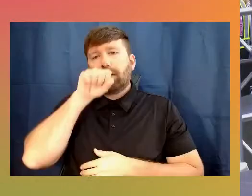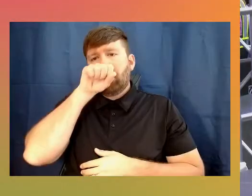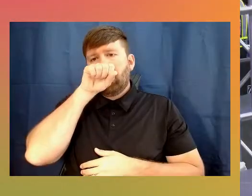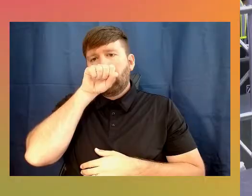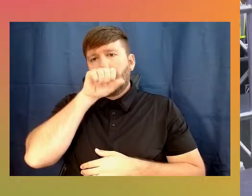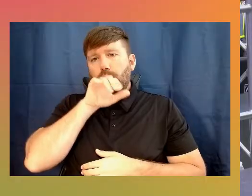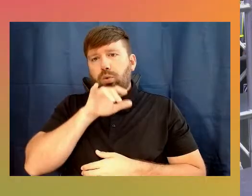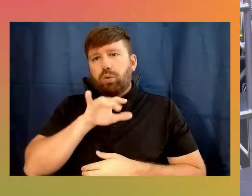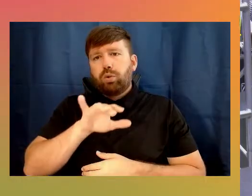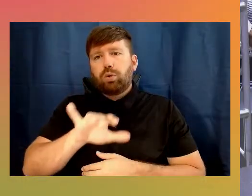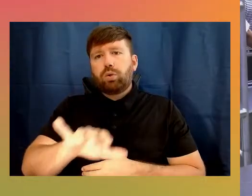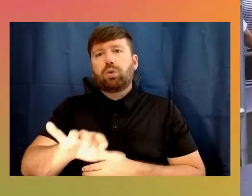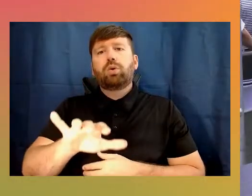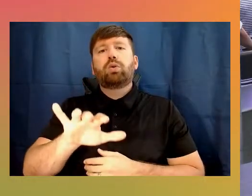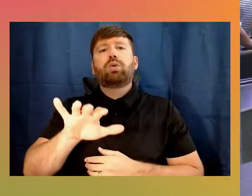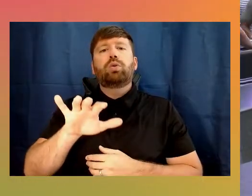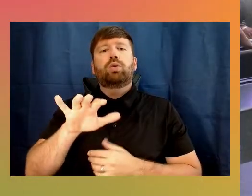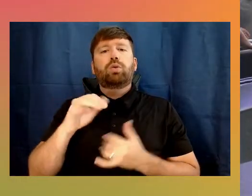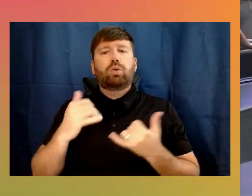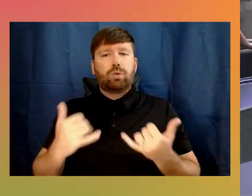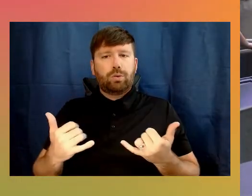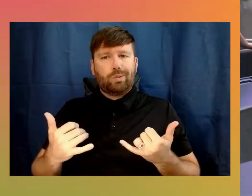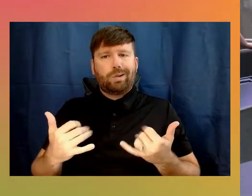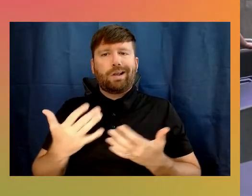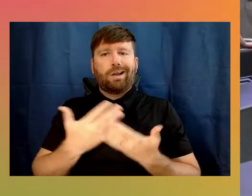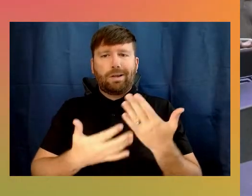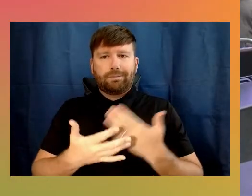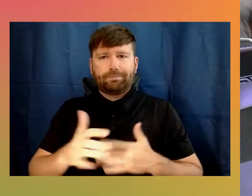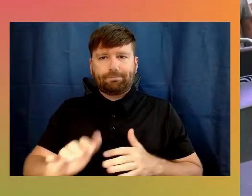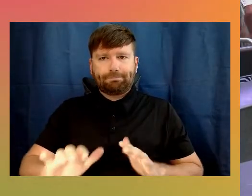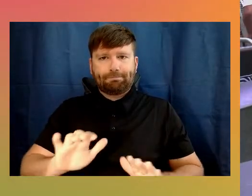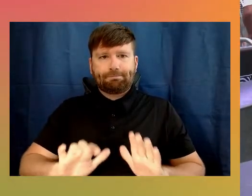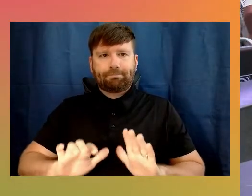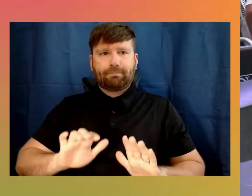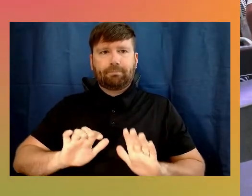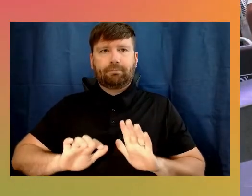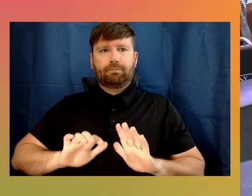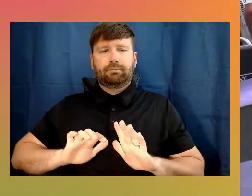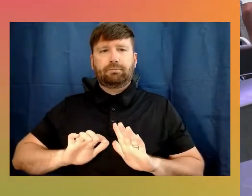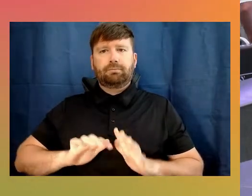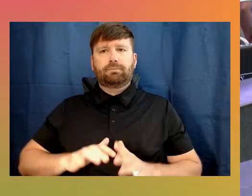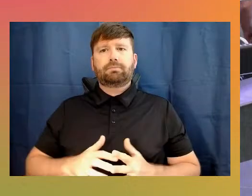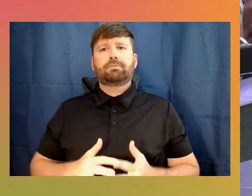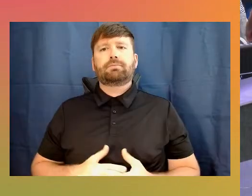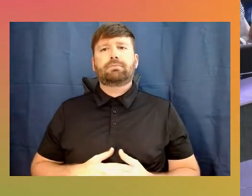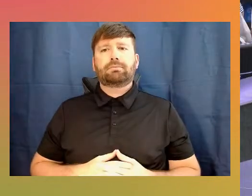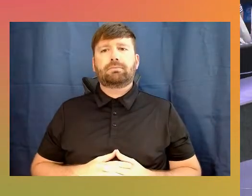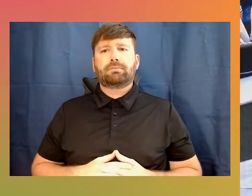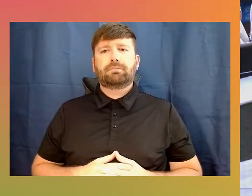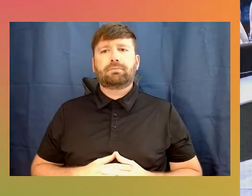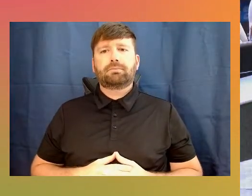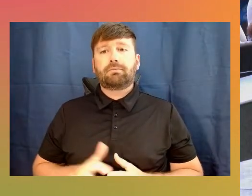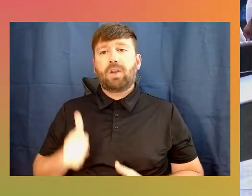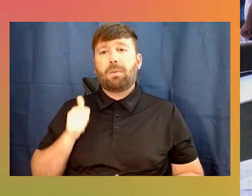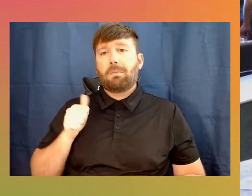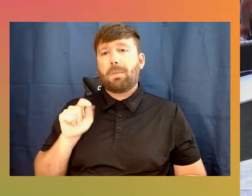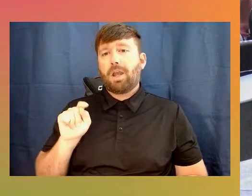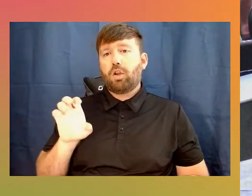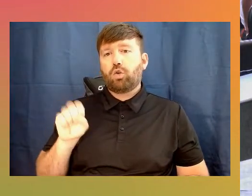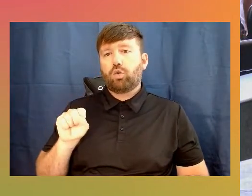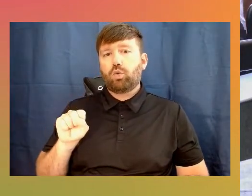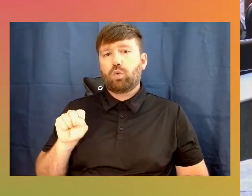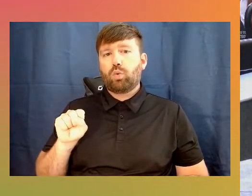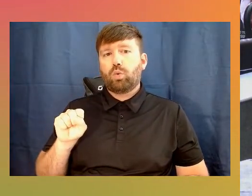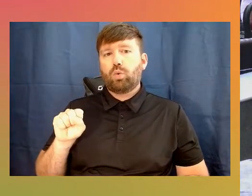AND A SOFT EXHALE OUT.